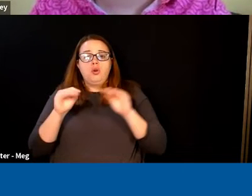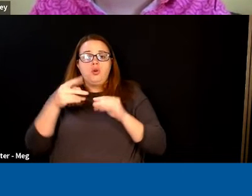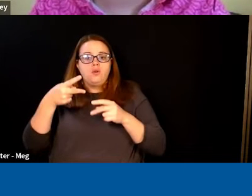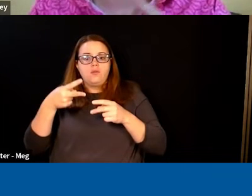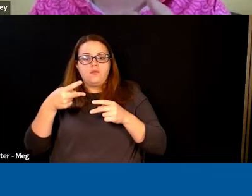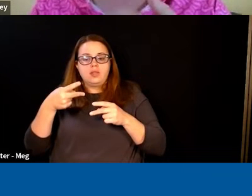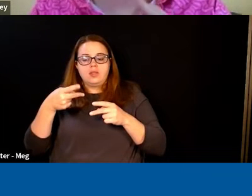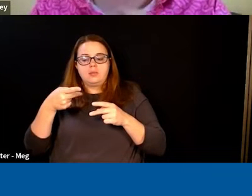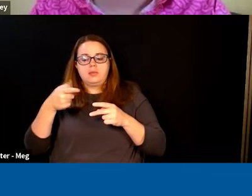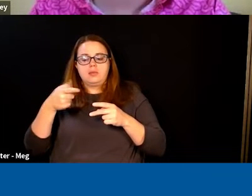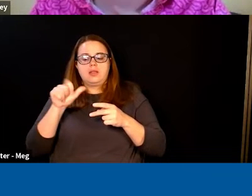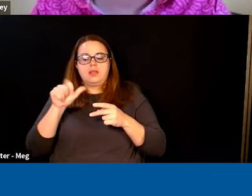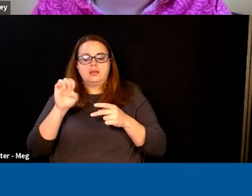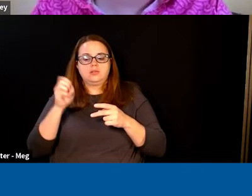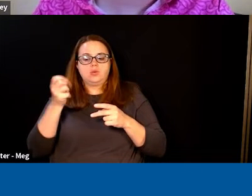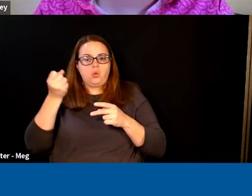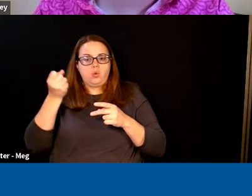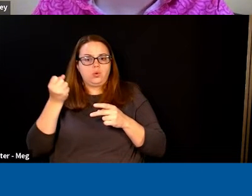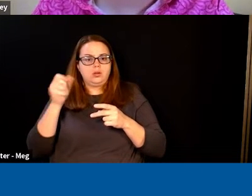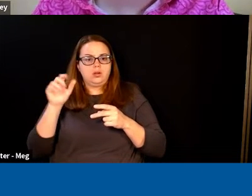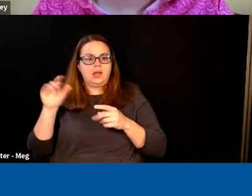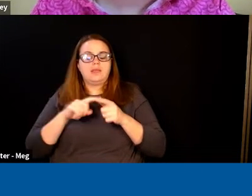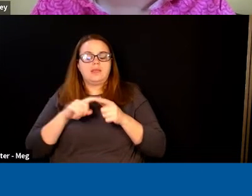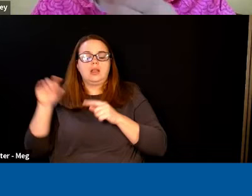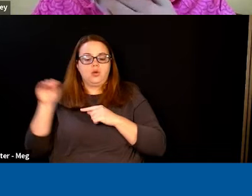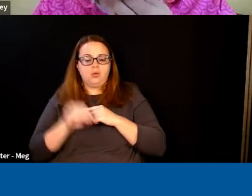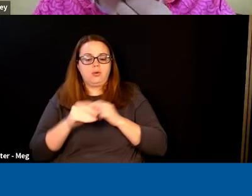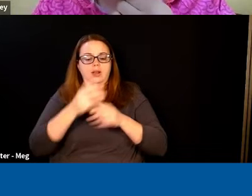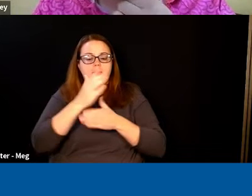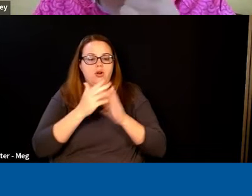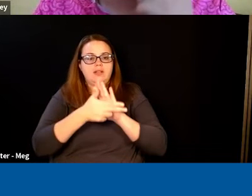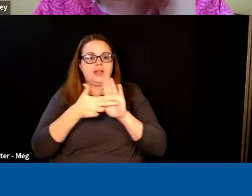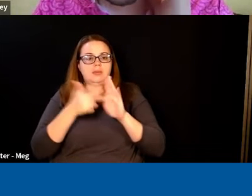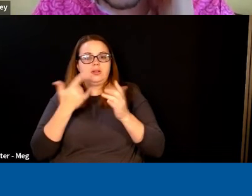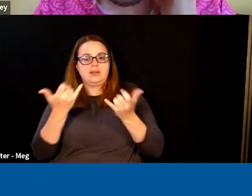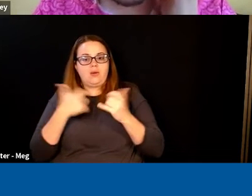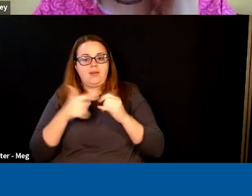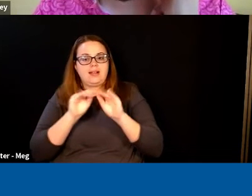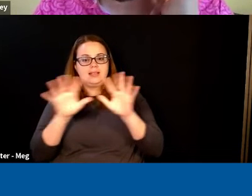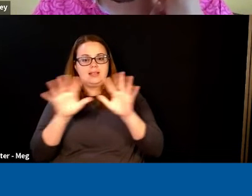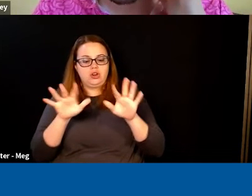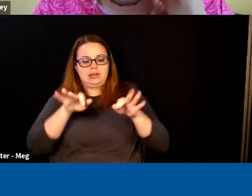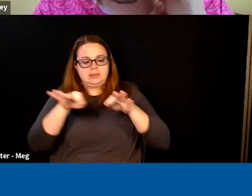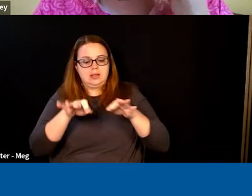up out and incorporate it as part of the label. So now there's a clear delineation between the input itself